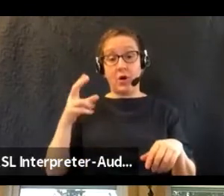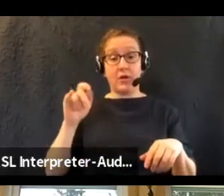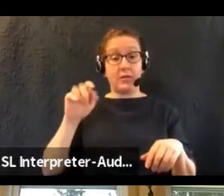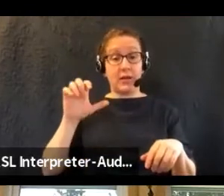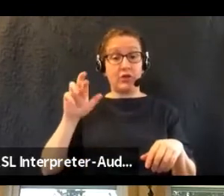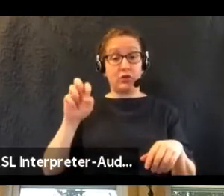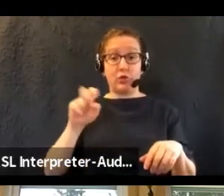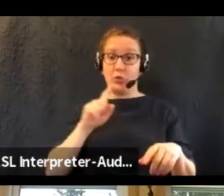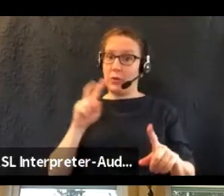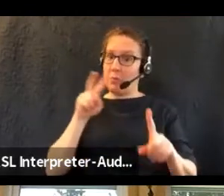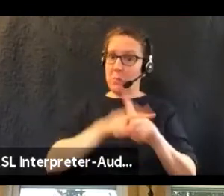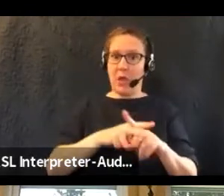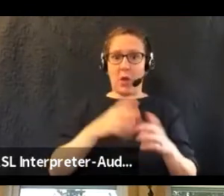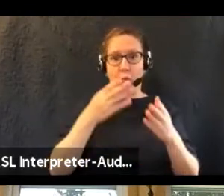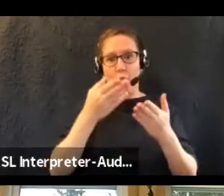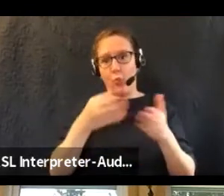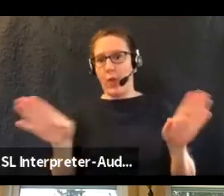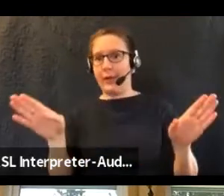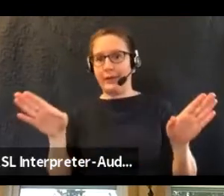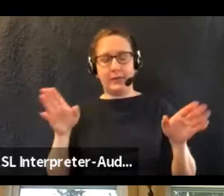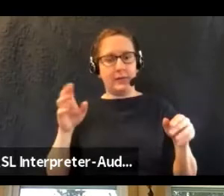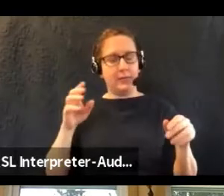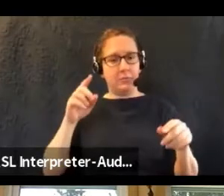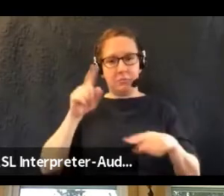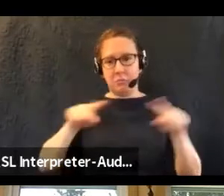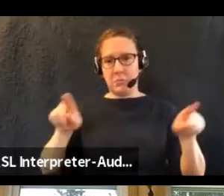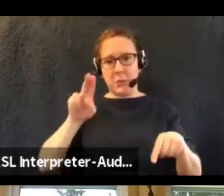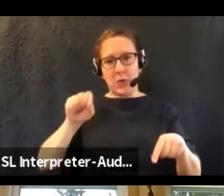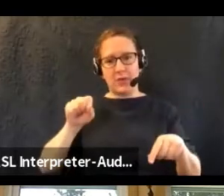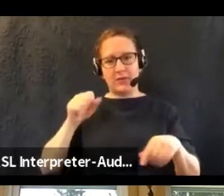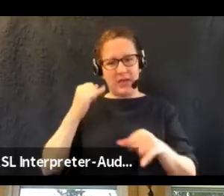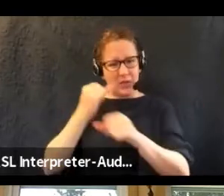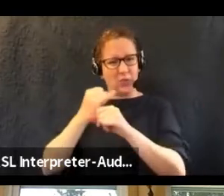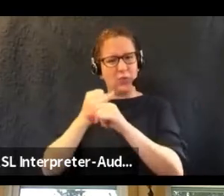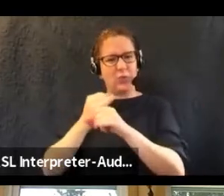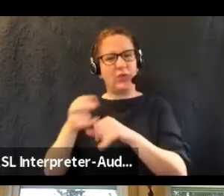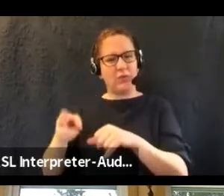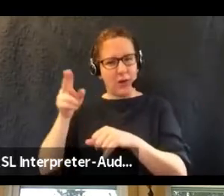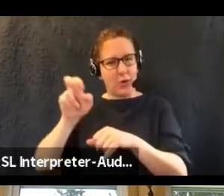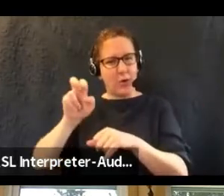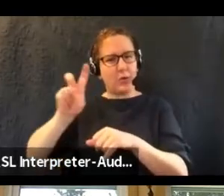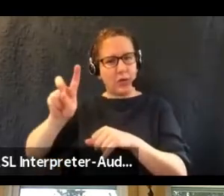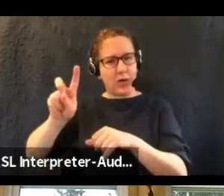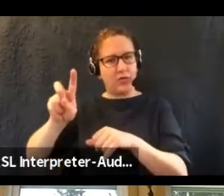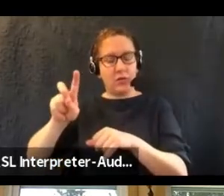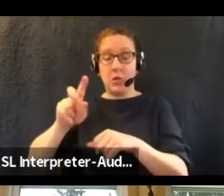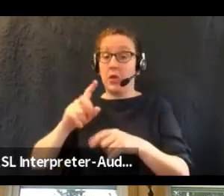States at institutions of higher education, and is something that works very well when